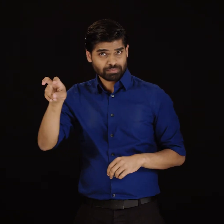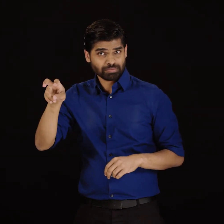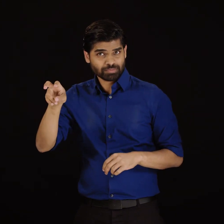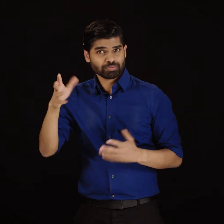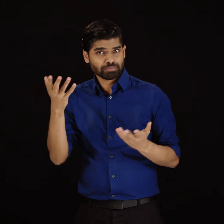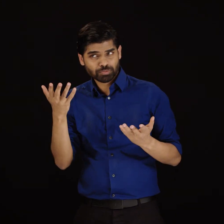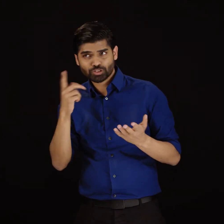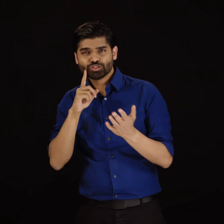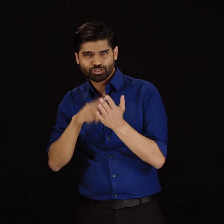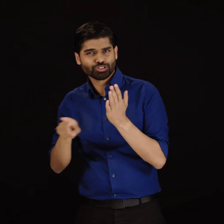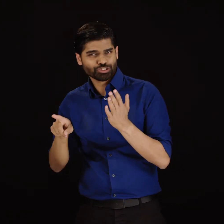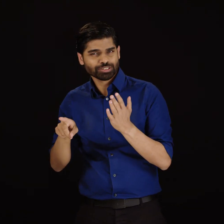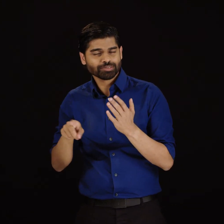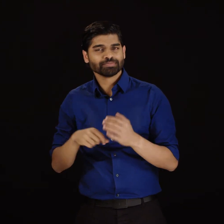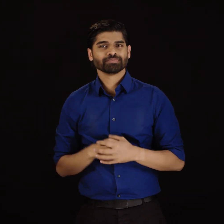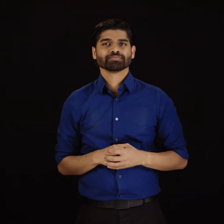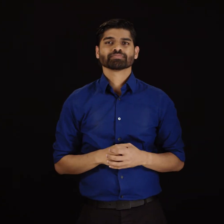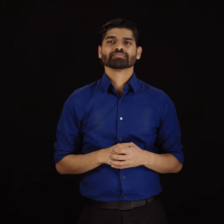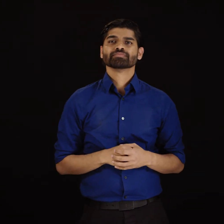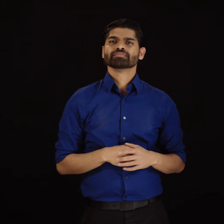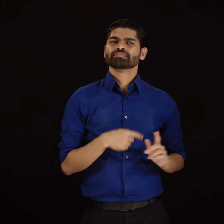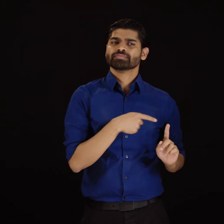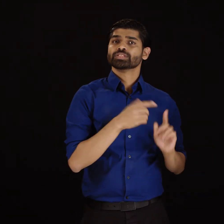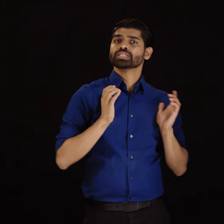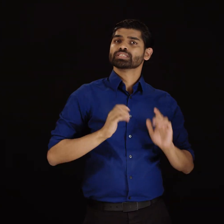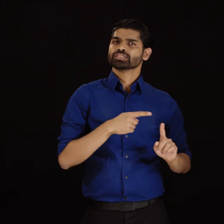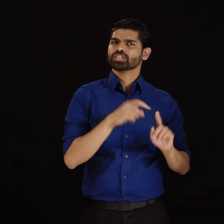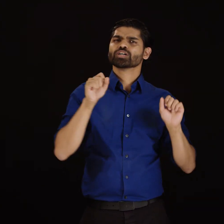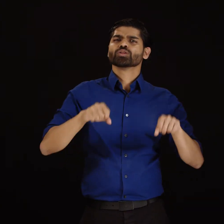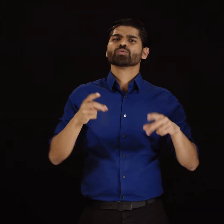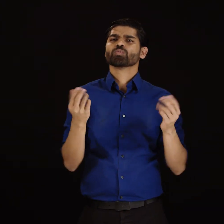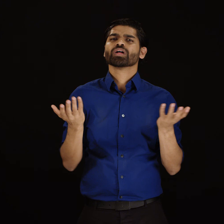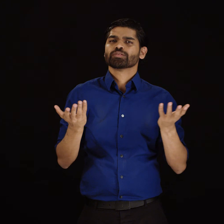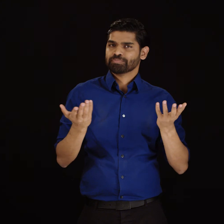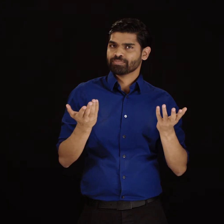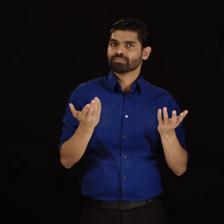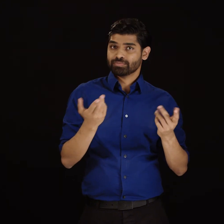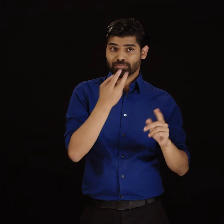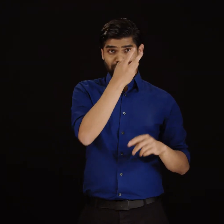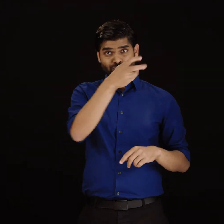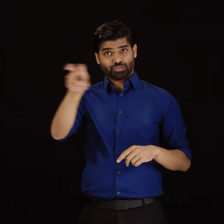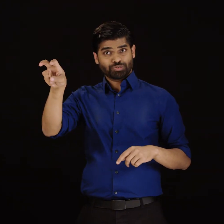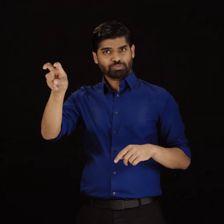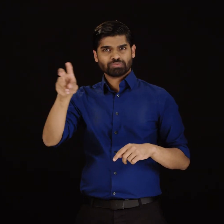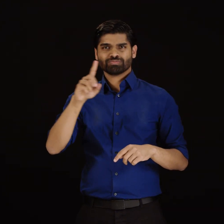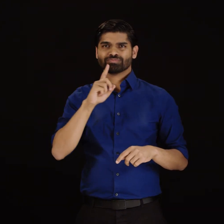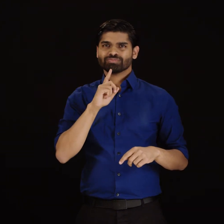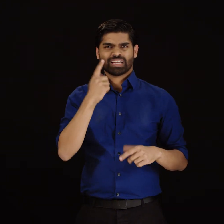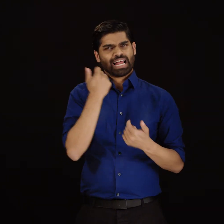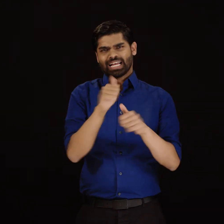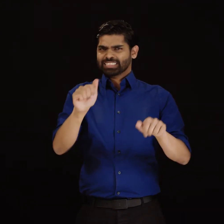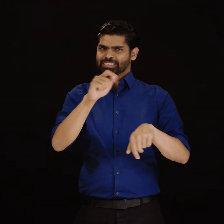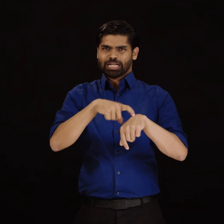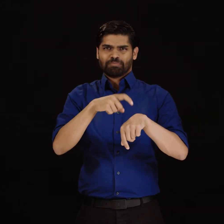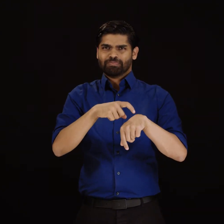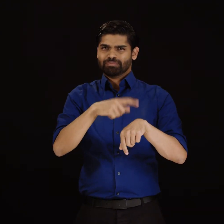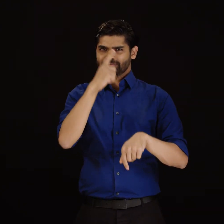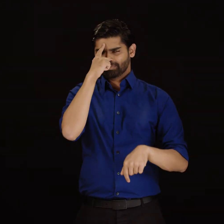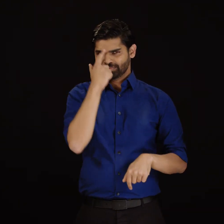In order to transfer their number customers should contact the service provider to which they want to switch to first. The new service provider